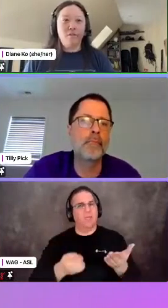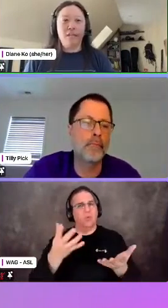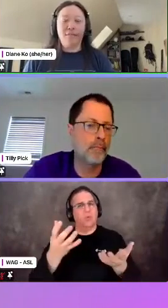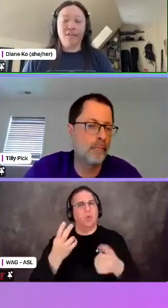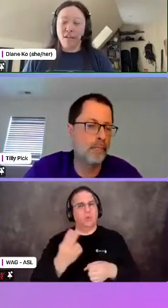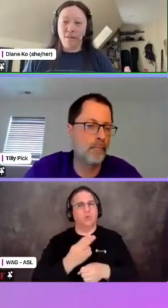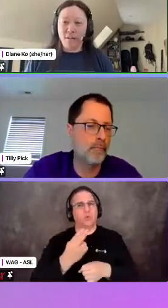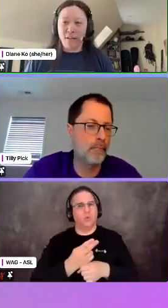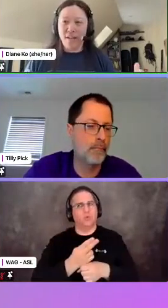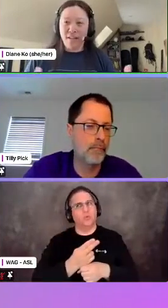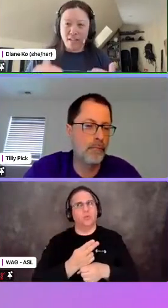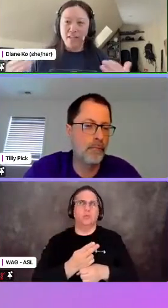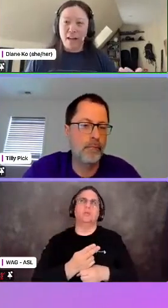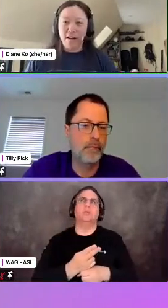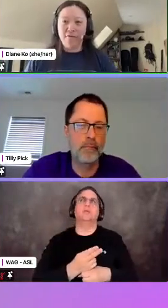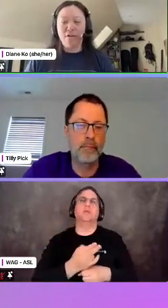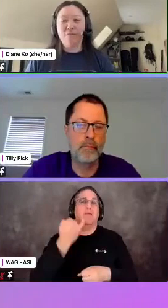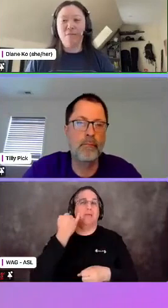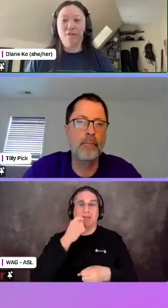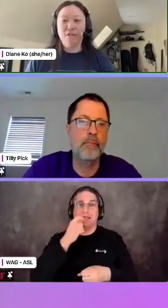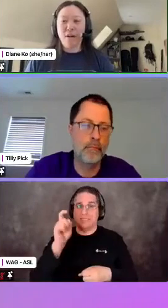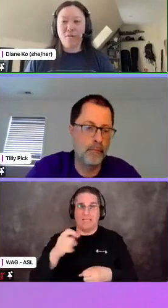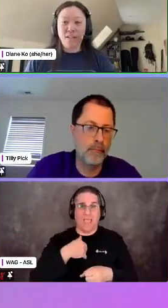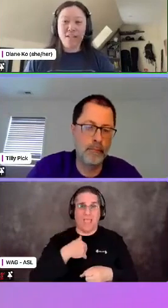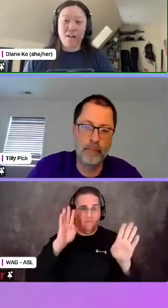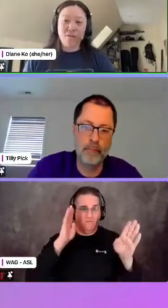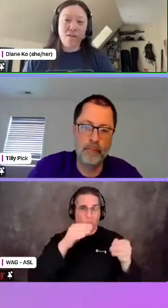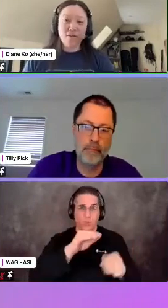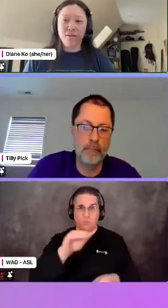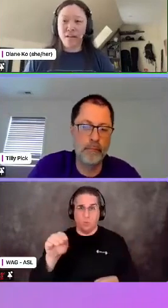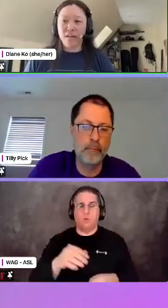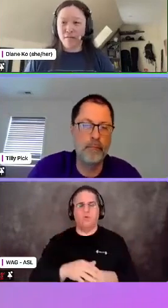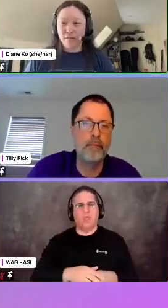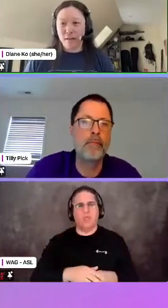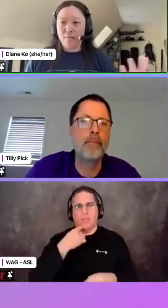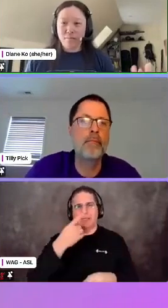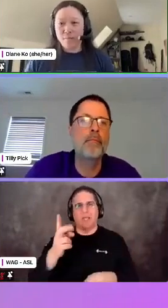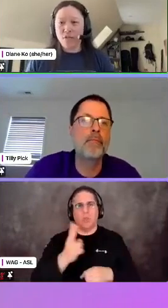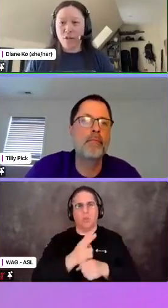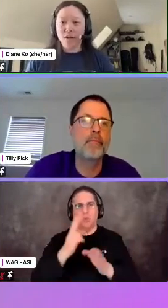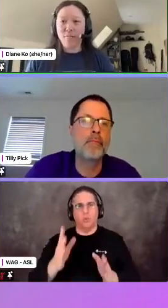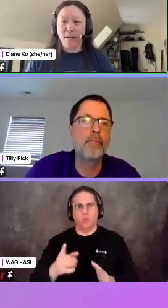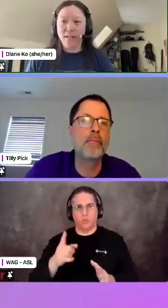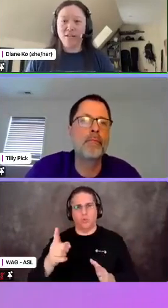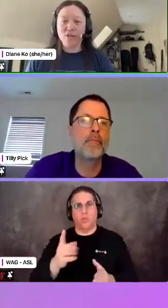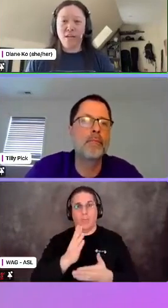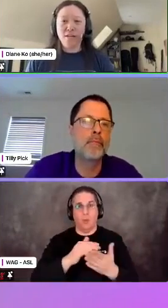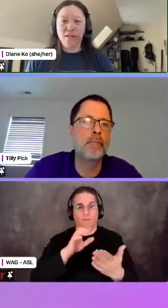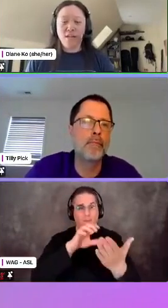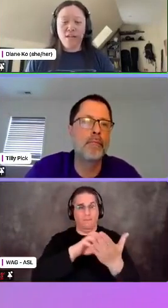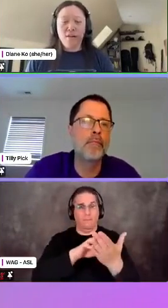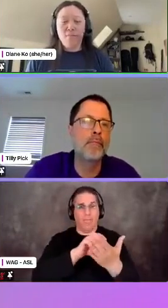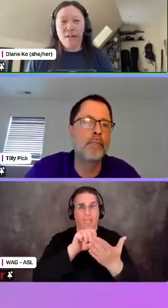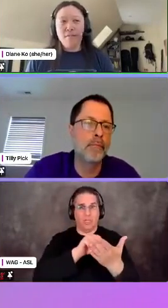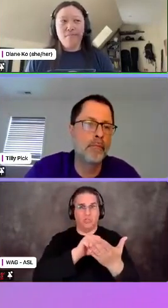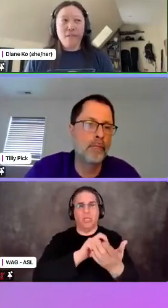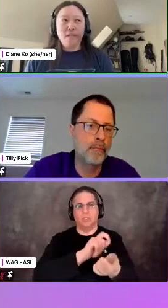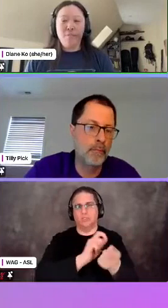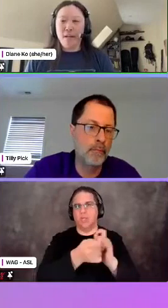updating the accessibility tree, as well period if it's not, that is a bug with a browser appear or React